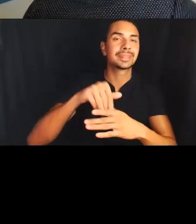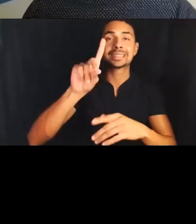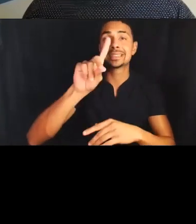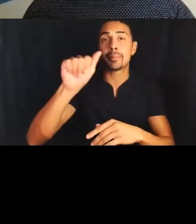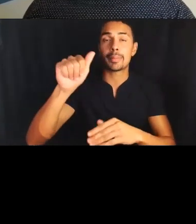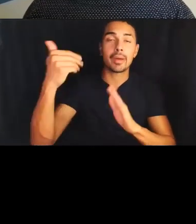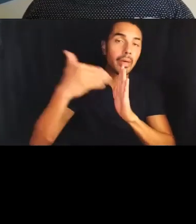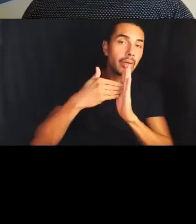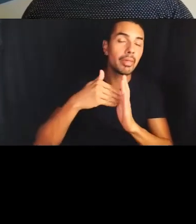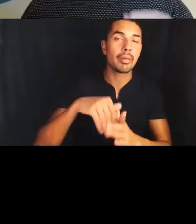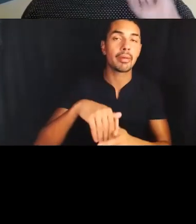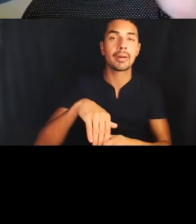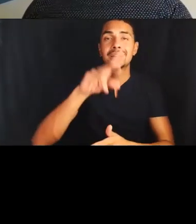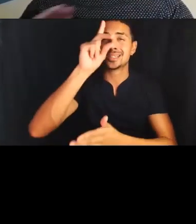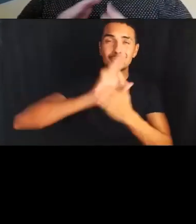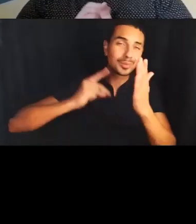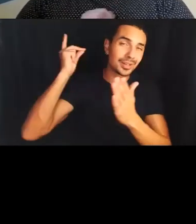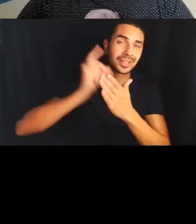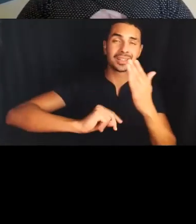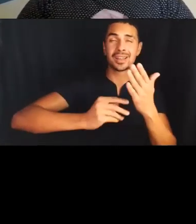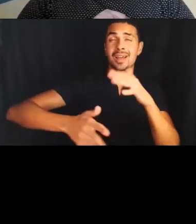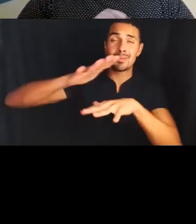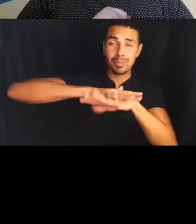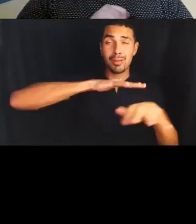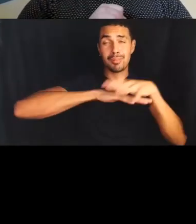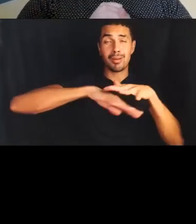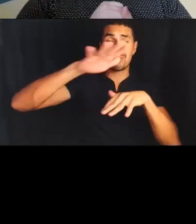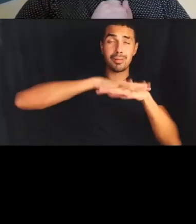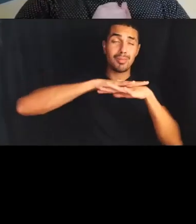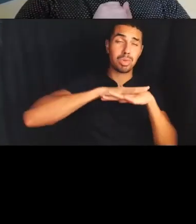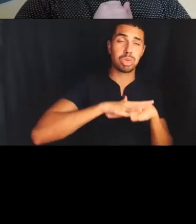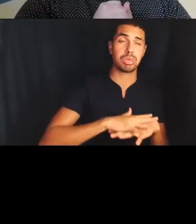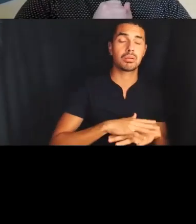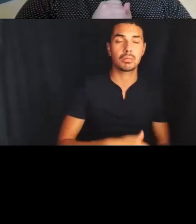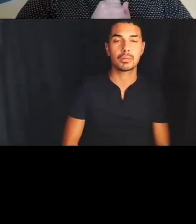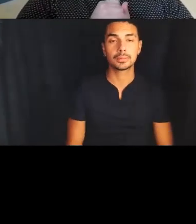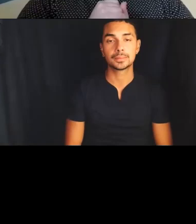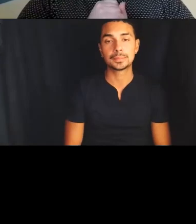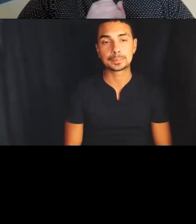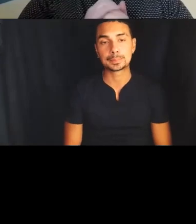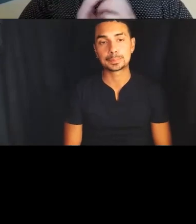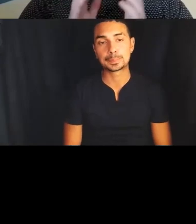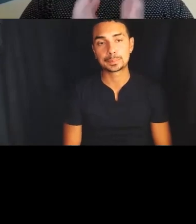all sorts of discrimination layered on top of each other. This first quote was,